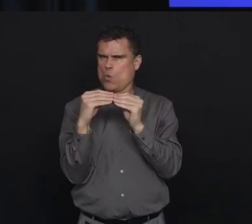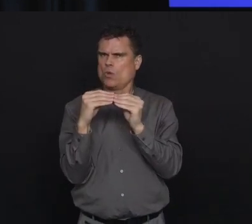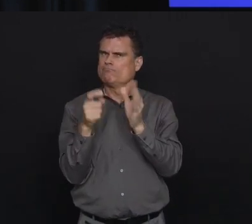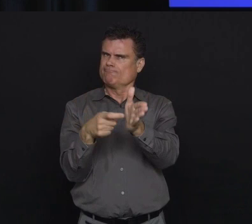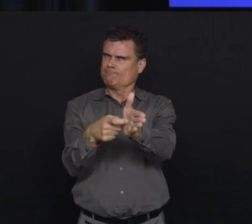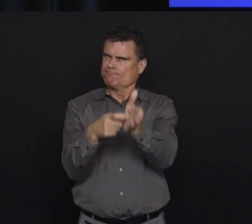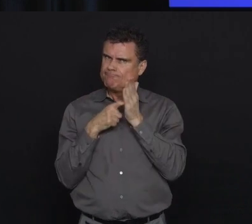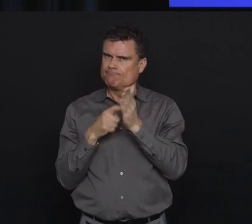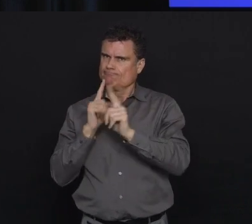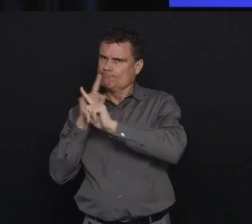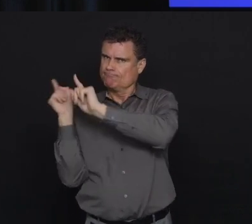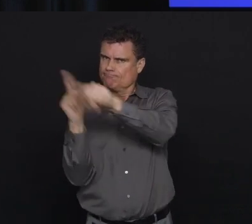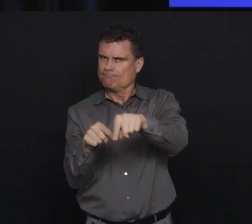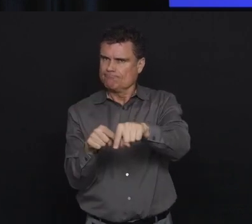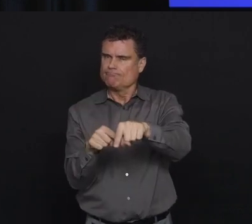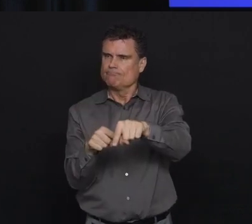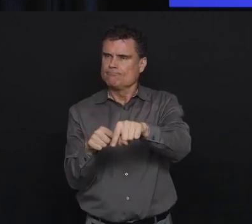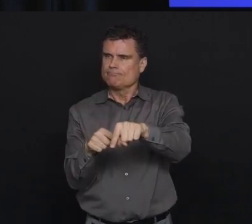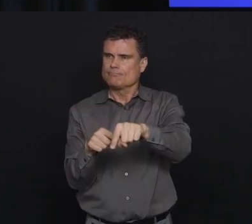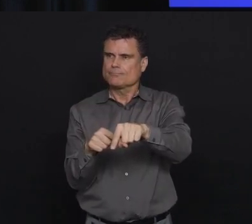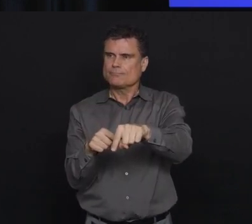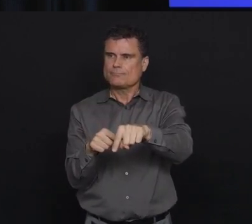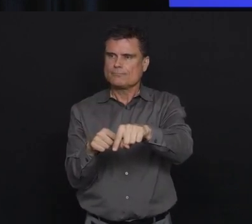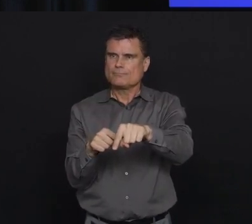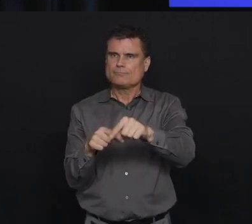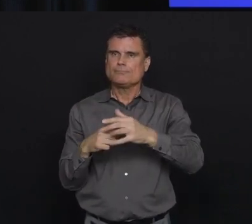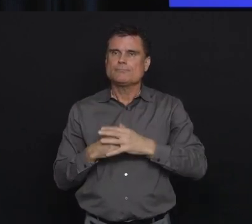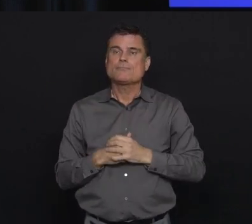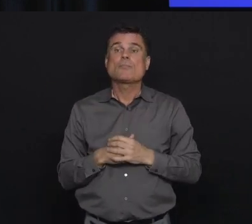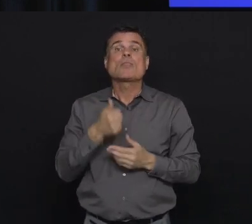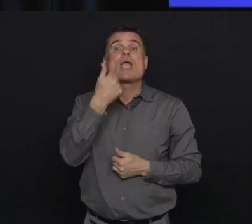markets, and what we know for the